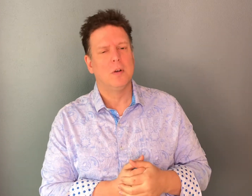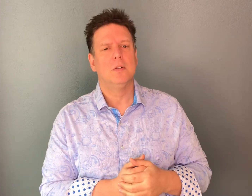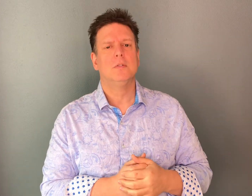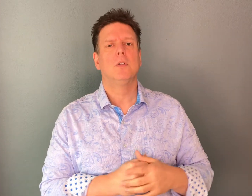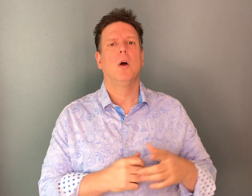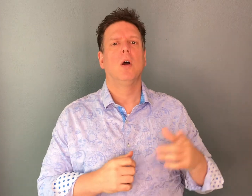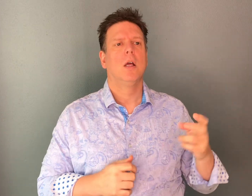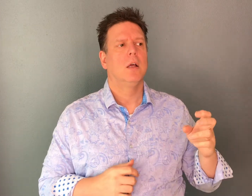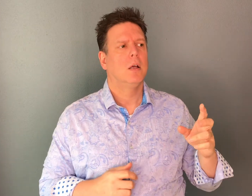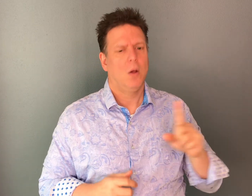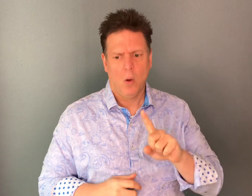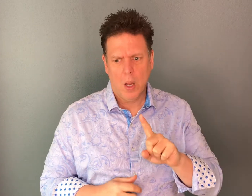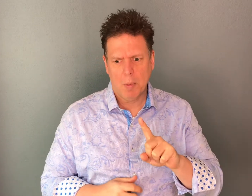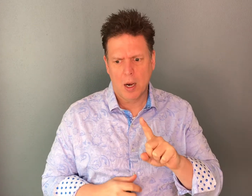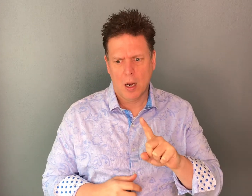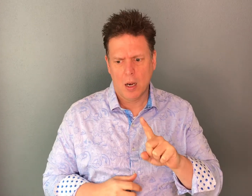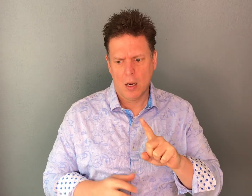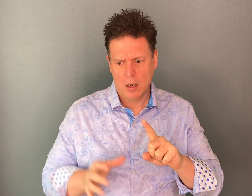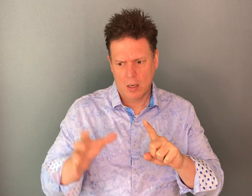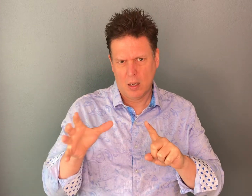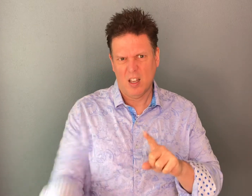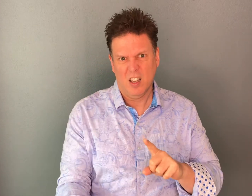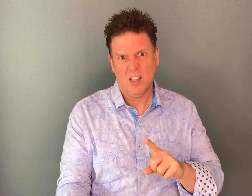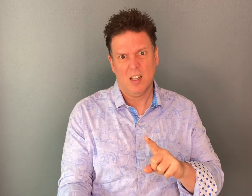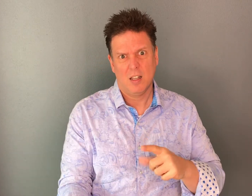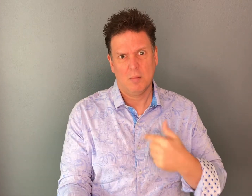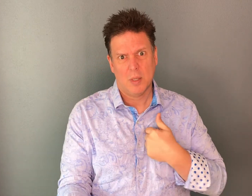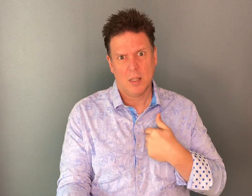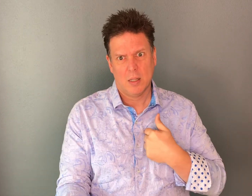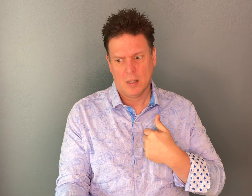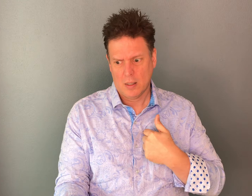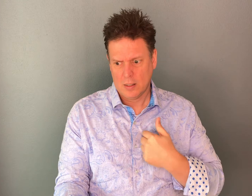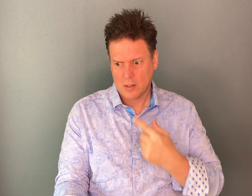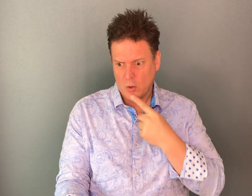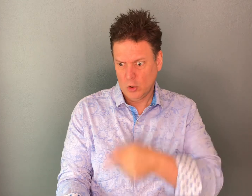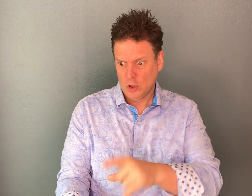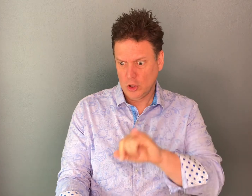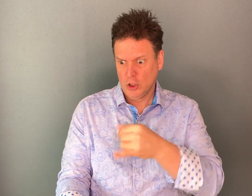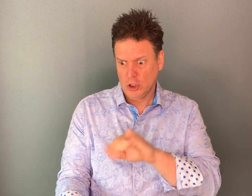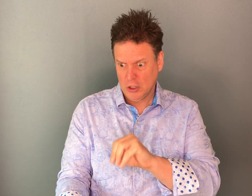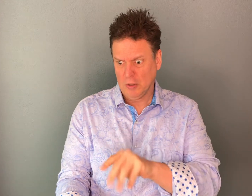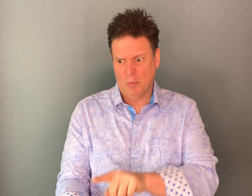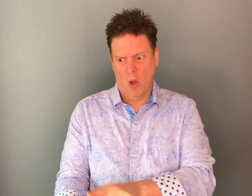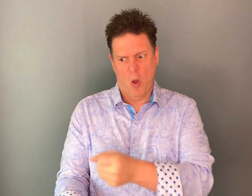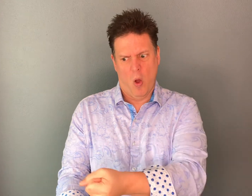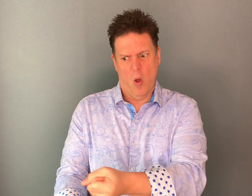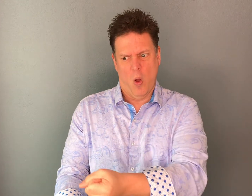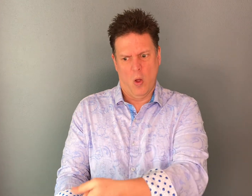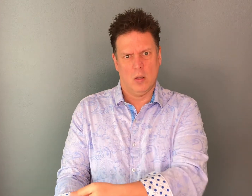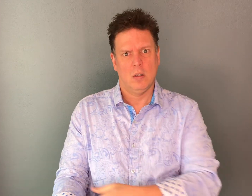and I started to walk off and he grabs me and says wait and said, "Are you Jim?"